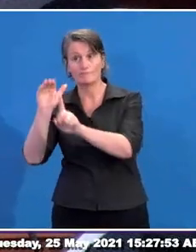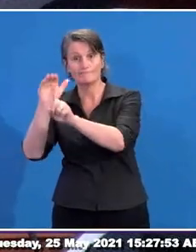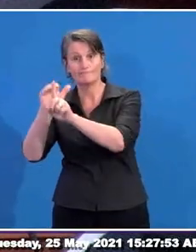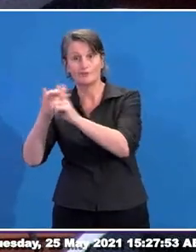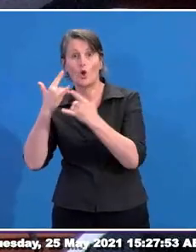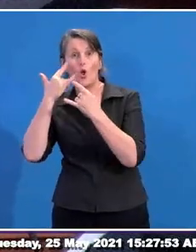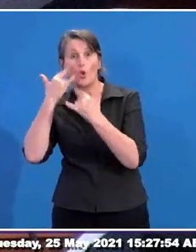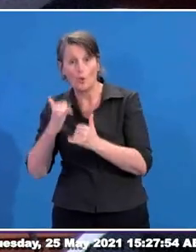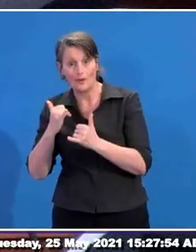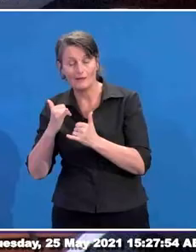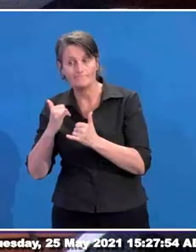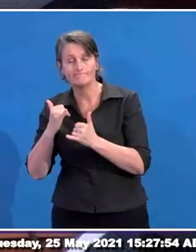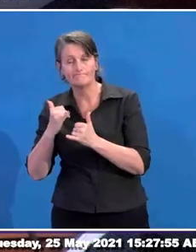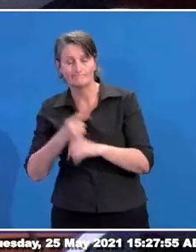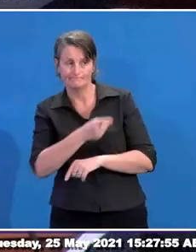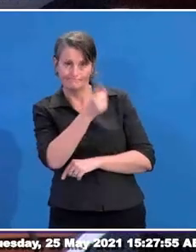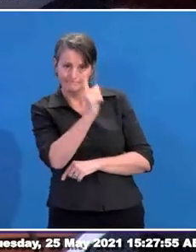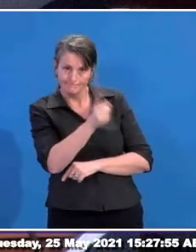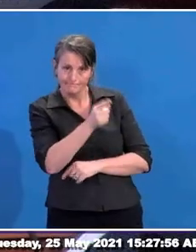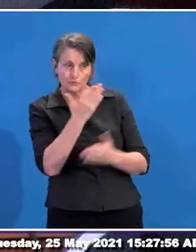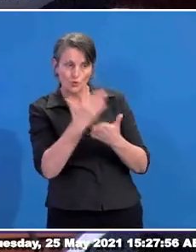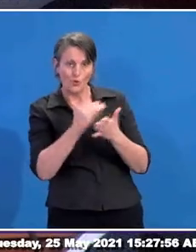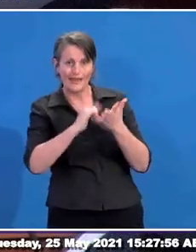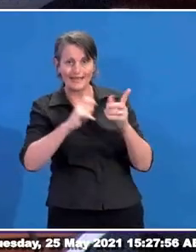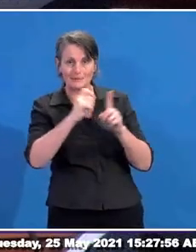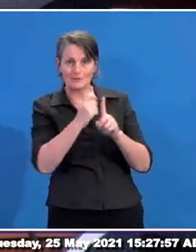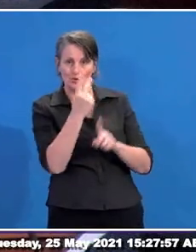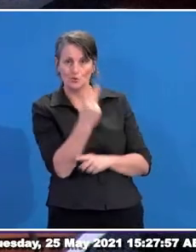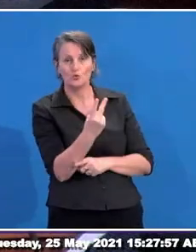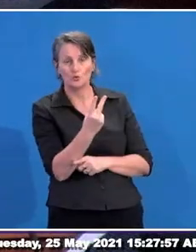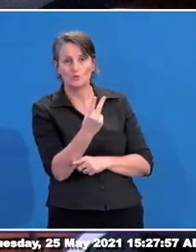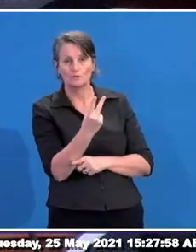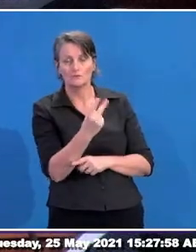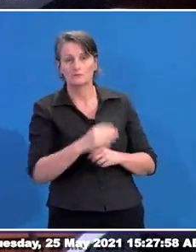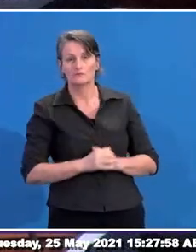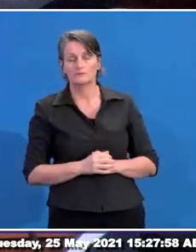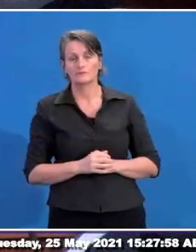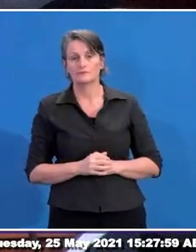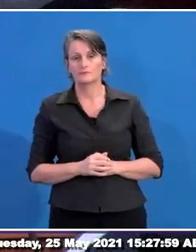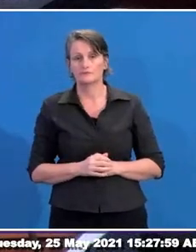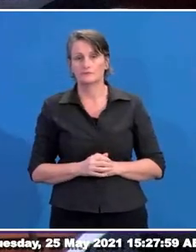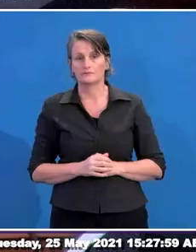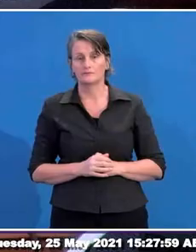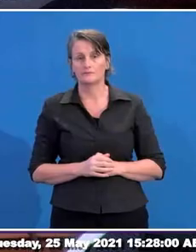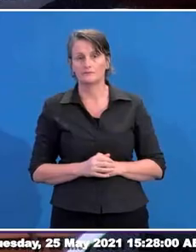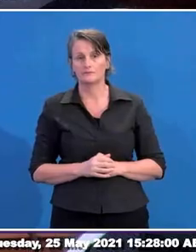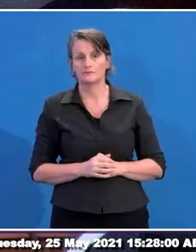action against SP2 in relation to the allegations that have been sustained. So I have summarised that.